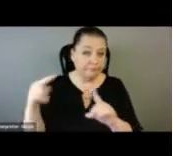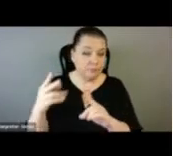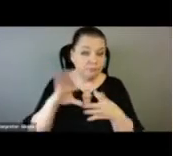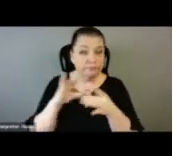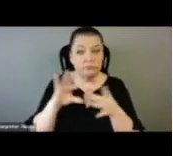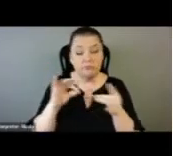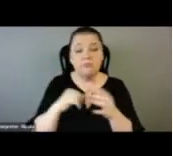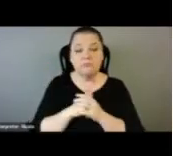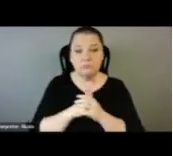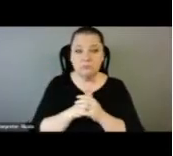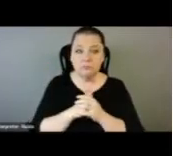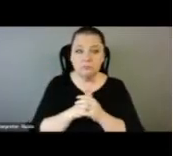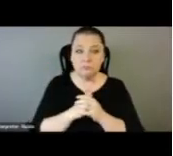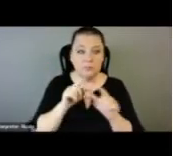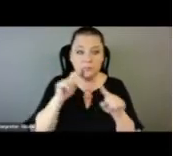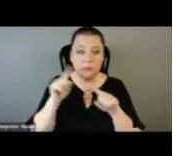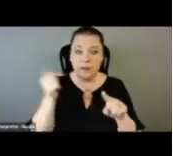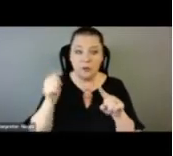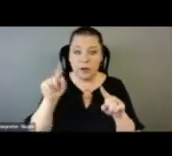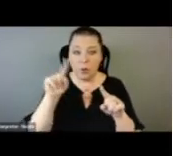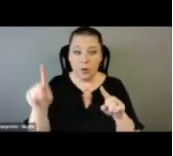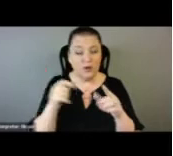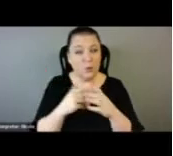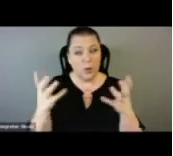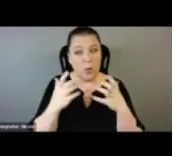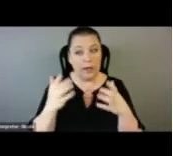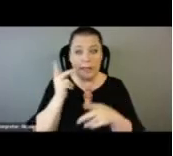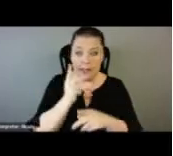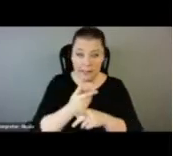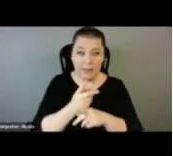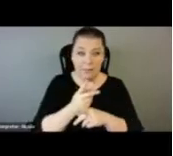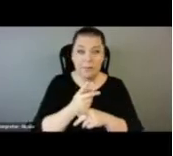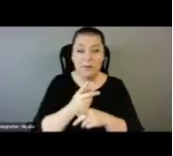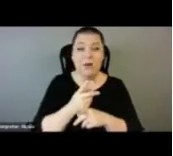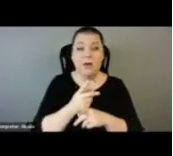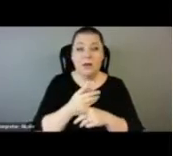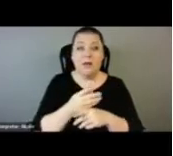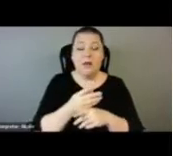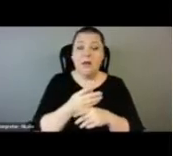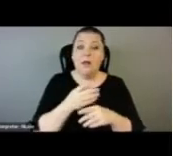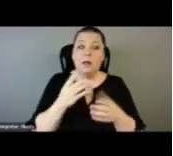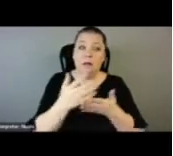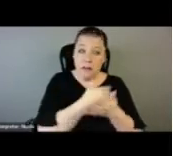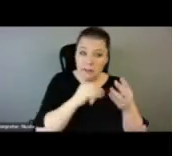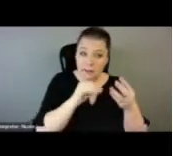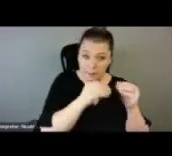answer to your question, so we wanted to very much keep this qualitative and quantitative in nature. At the end of the